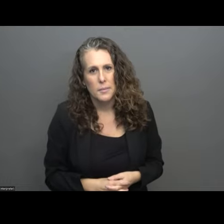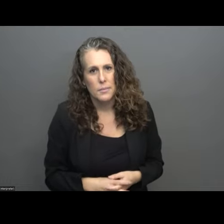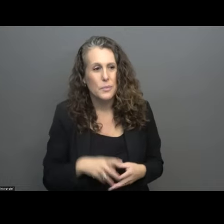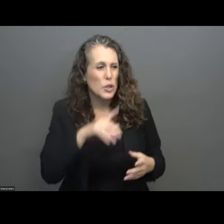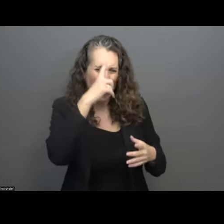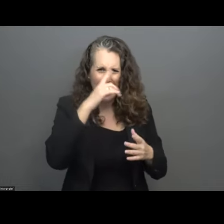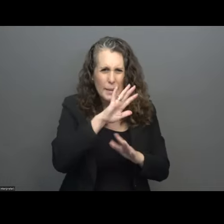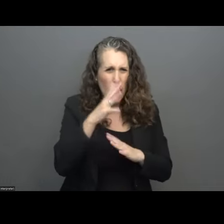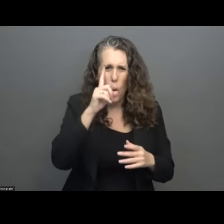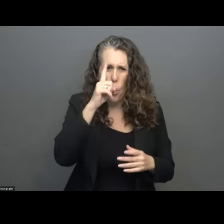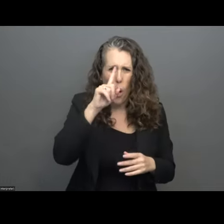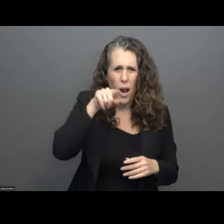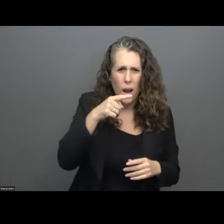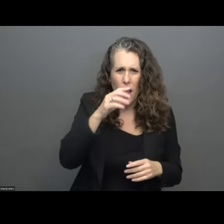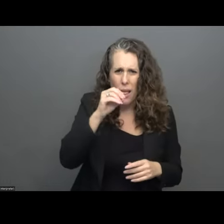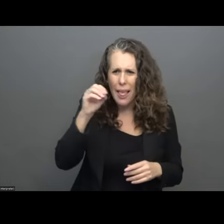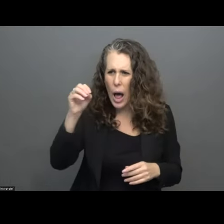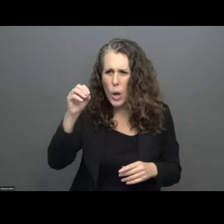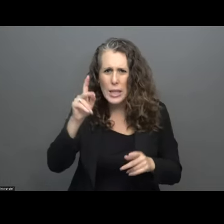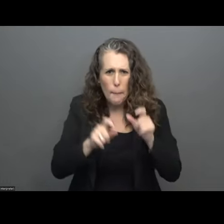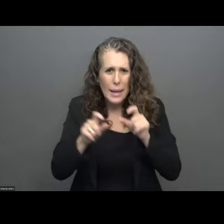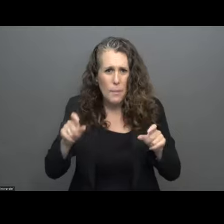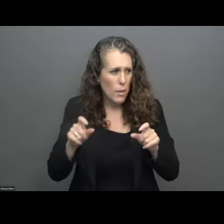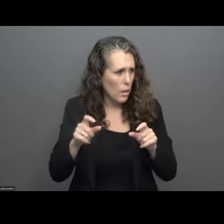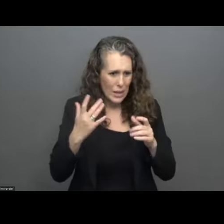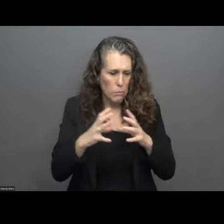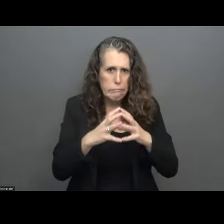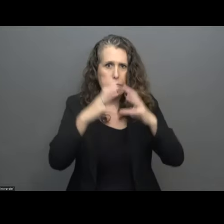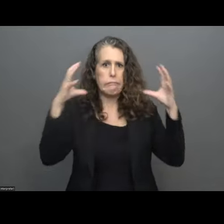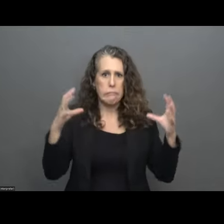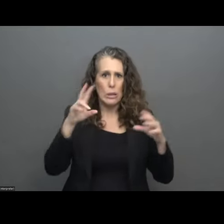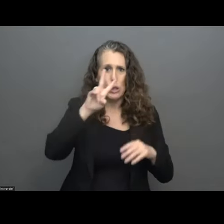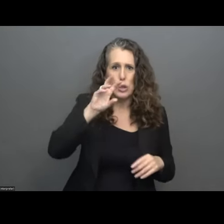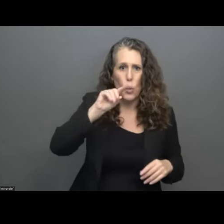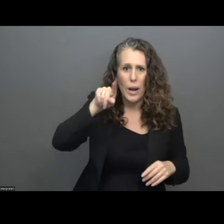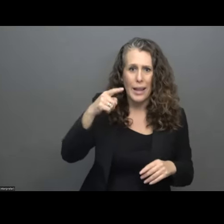of it. We already cloaked more than 20,000. 10:27:54 hours of communication. So we find